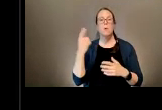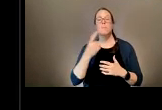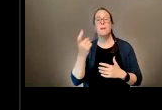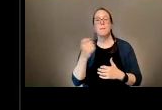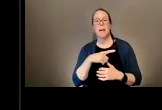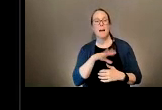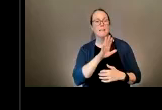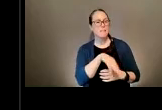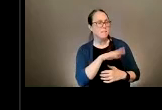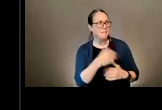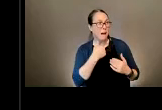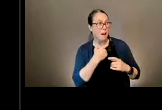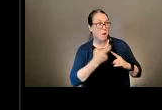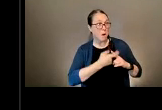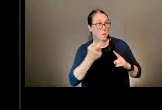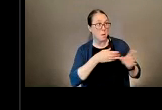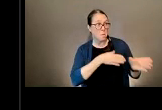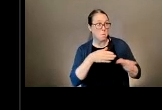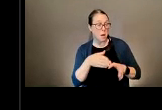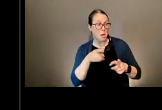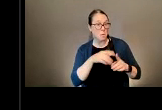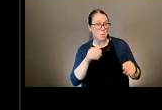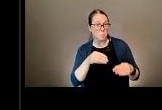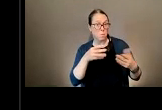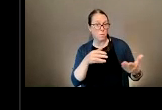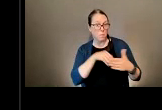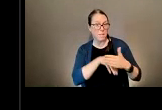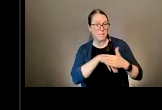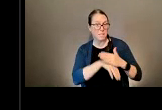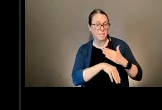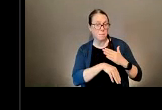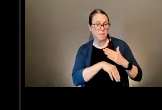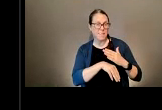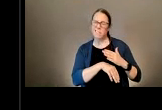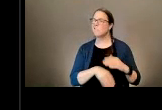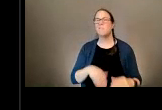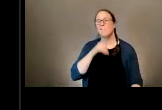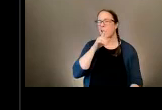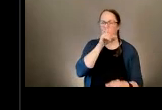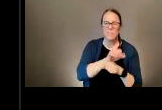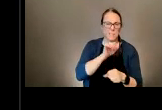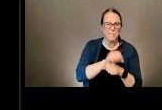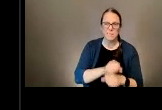is there an automated way to perform accessibility? Not really I mean there...